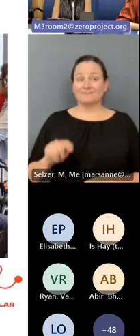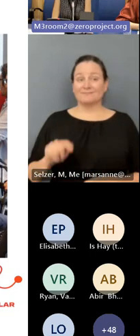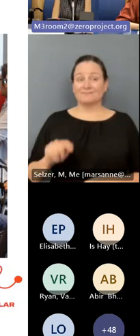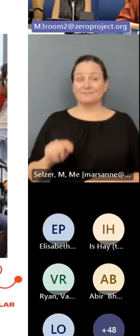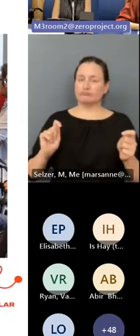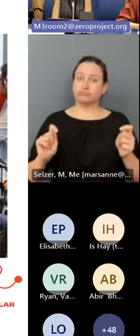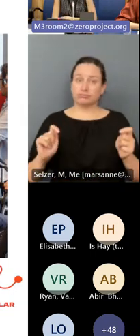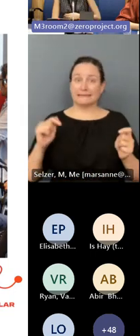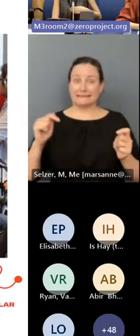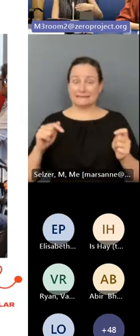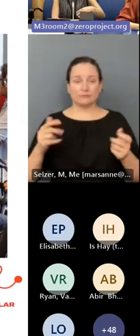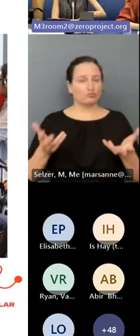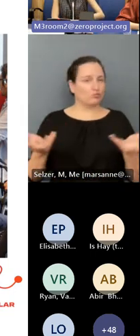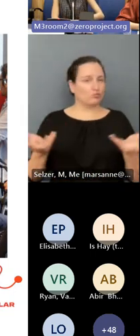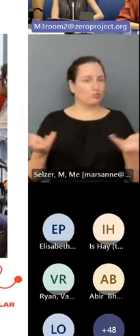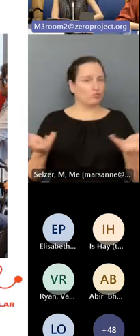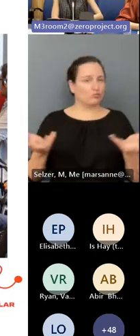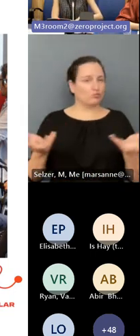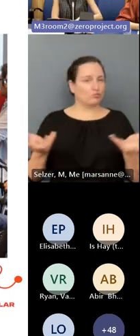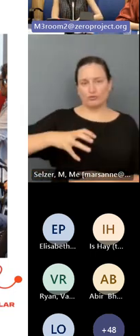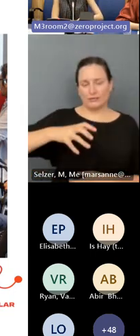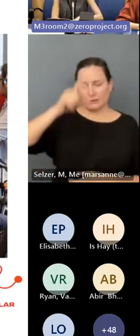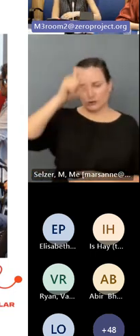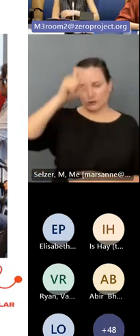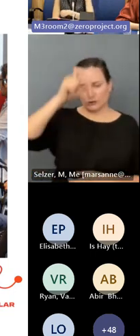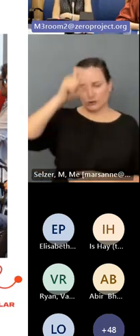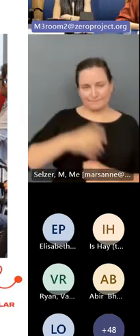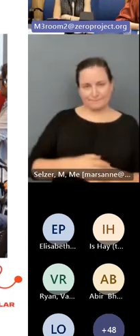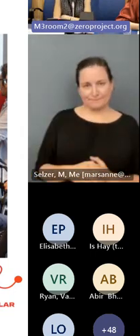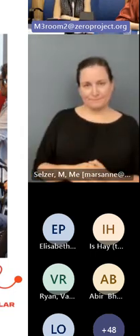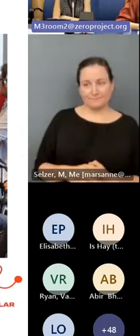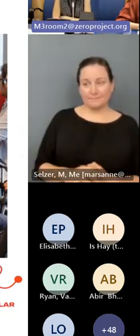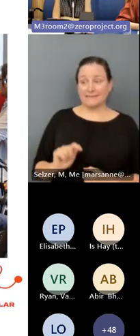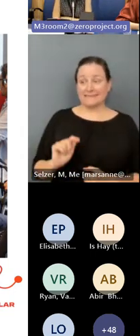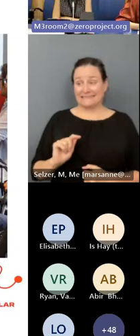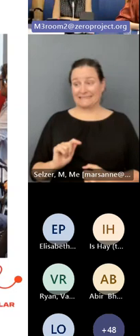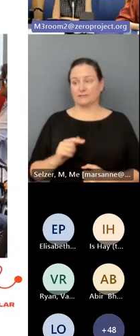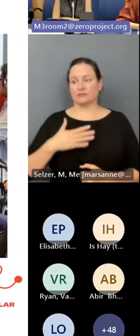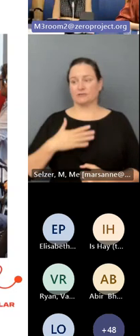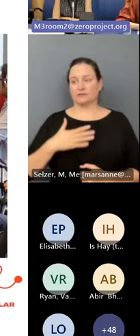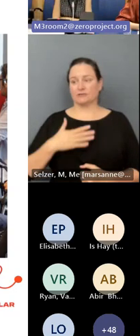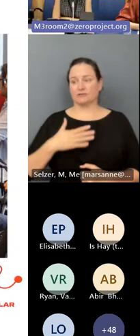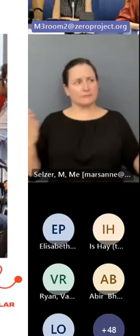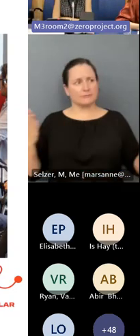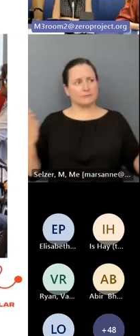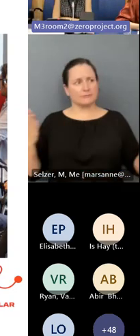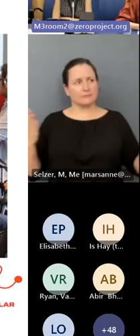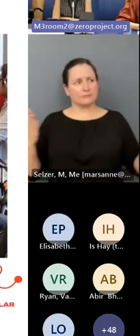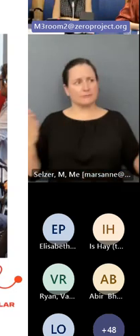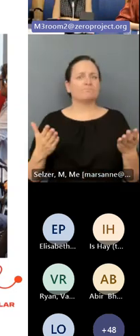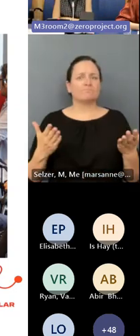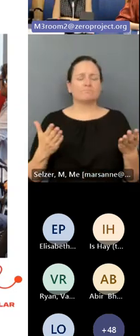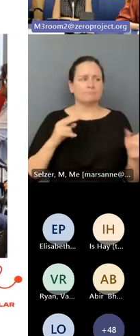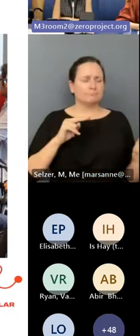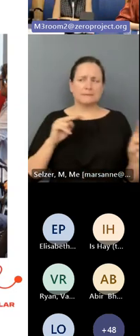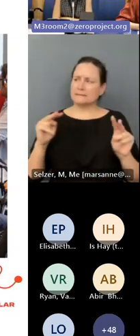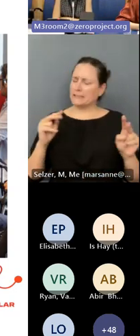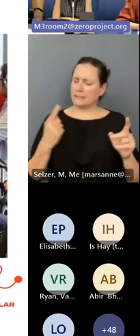in Turkey. Our aim is to create a culture where all differences, such as disability,